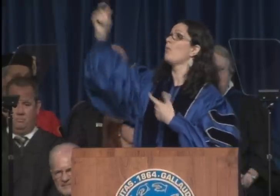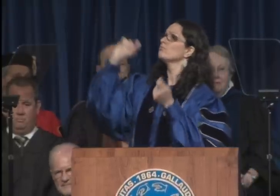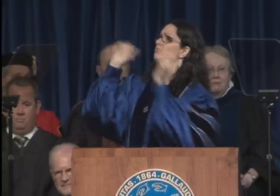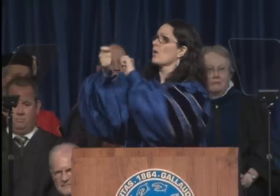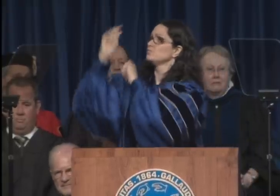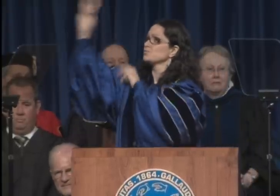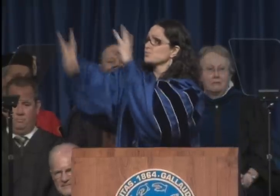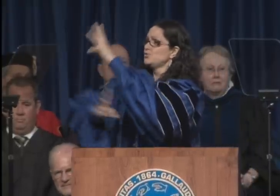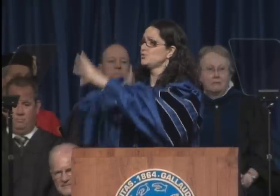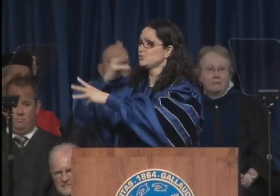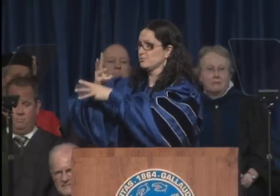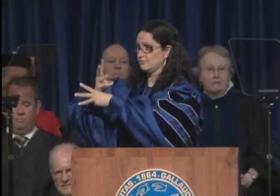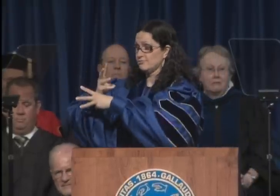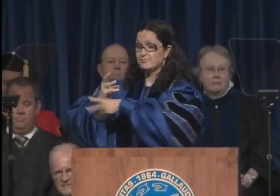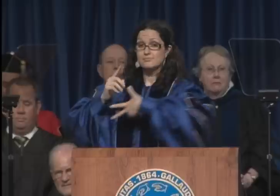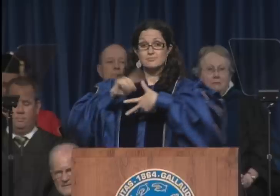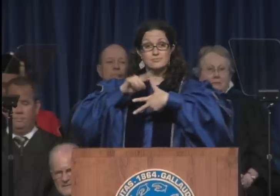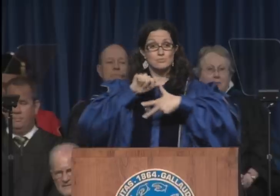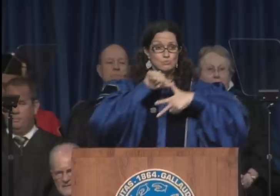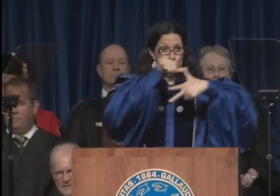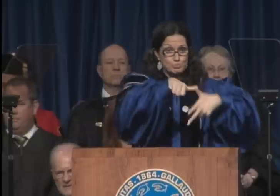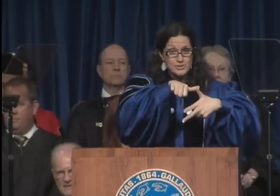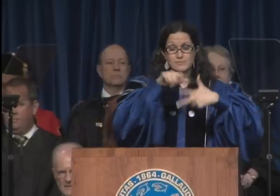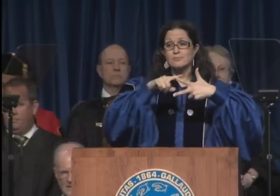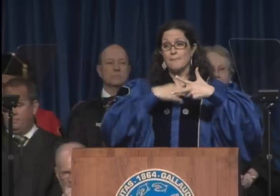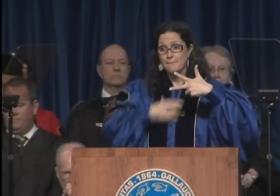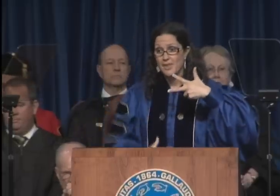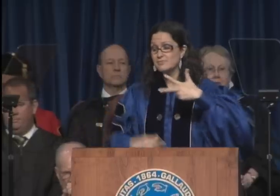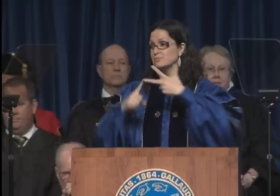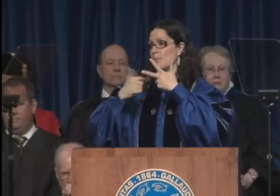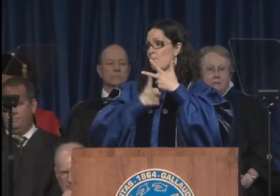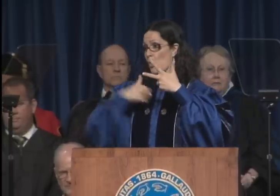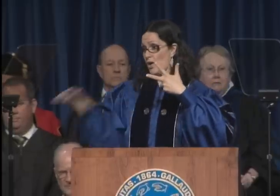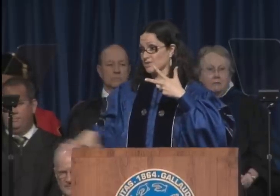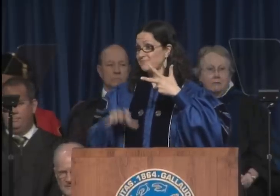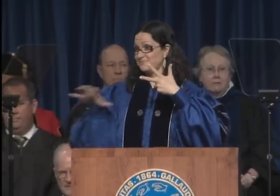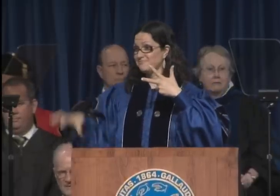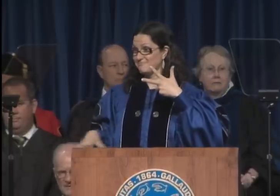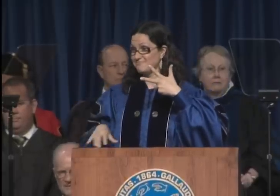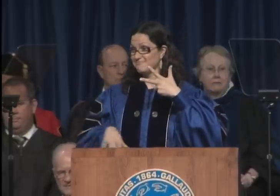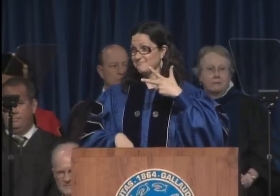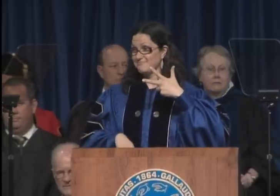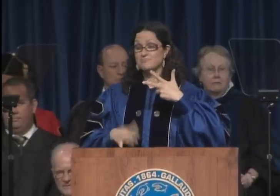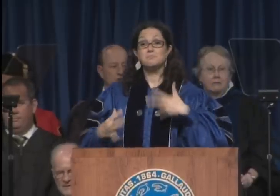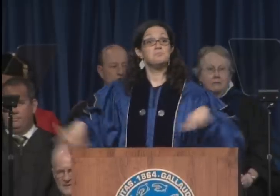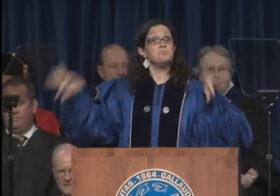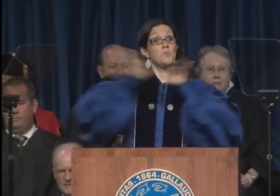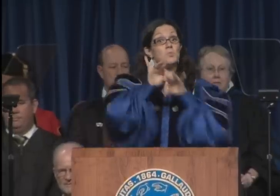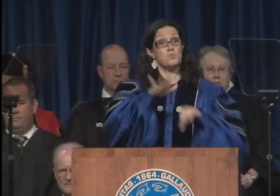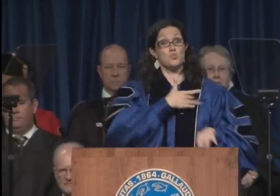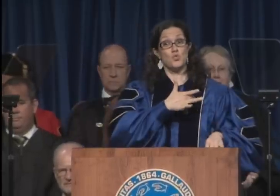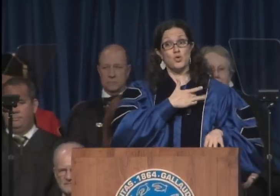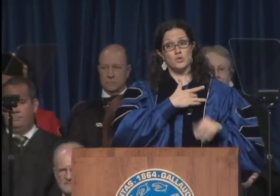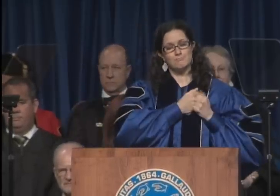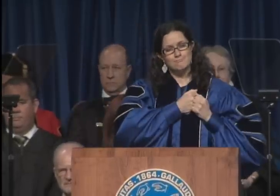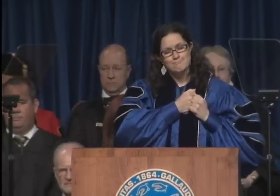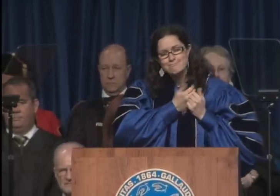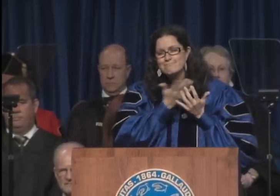Take these three words that I have shared with you as you step out into the world: Be persistent.